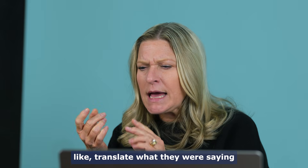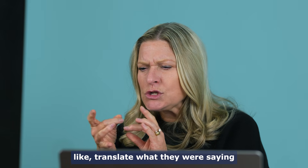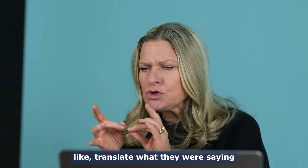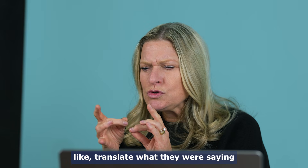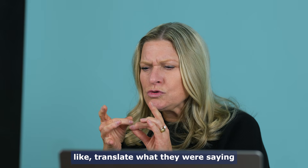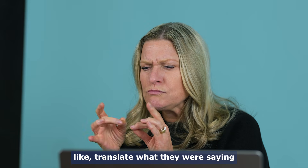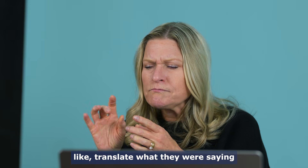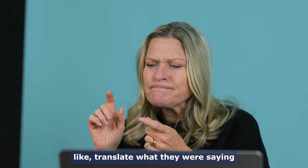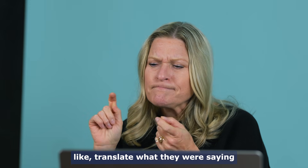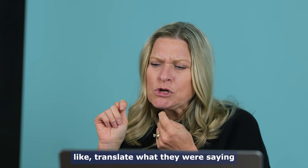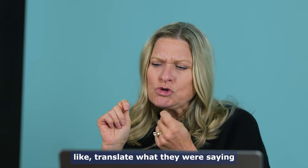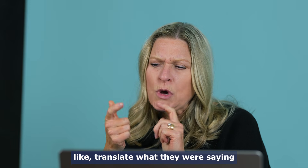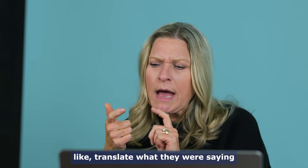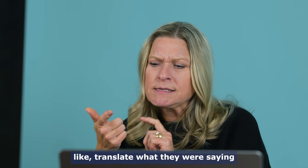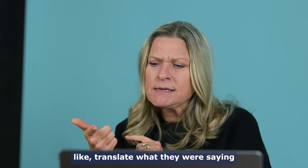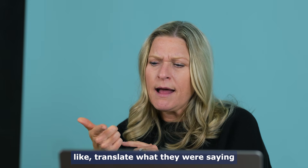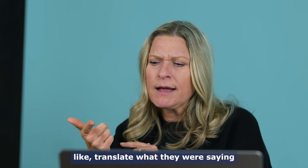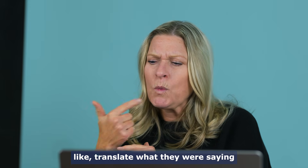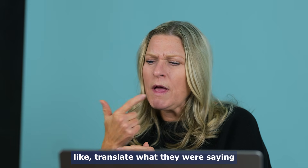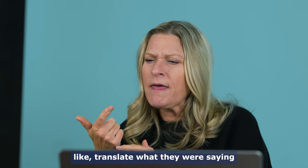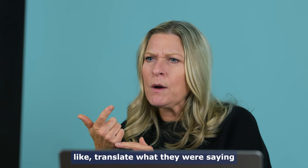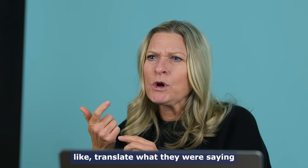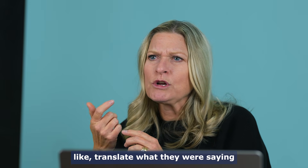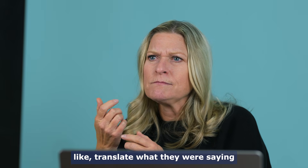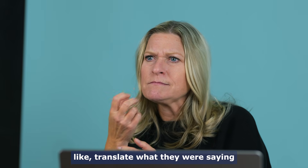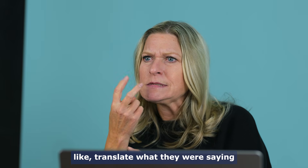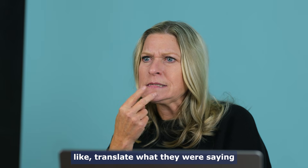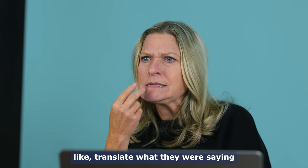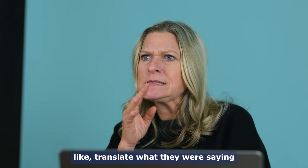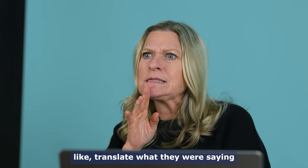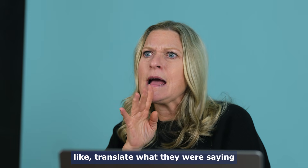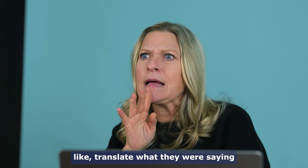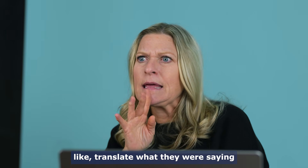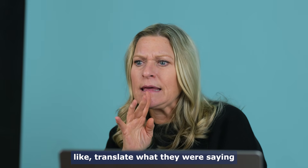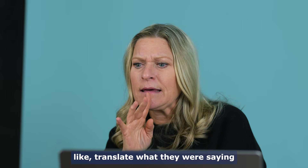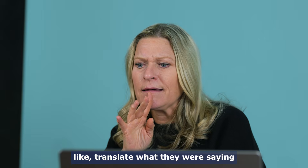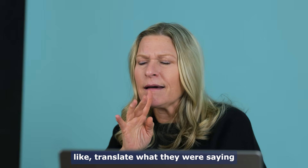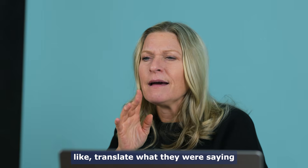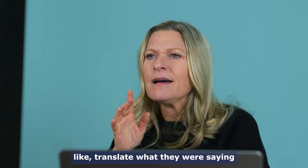like, translate what they were saying